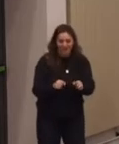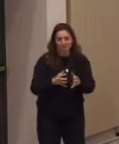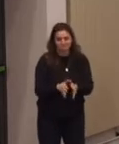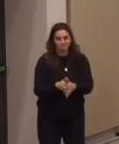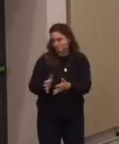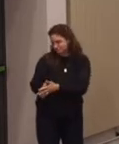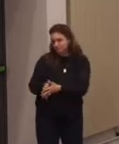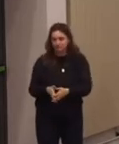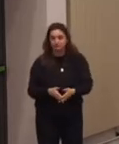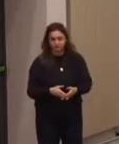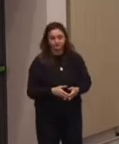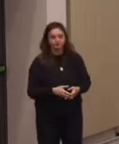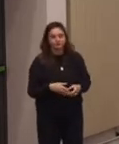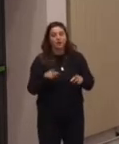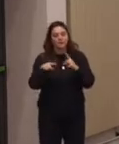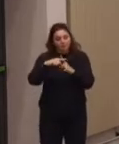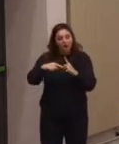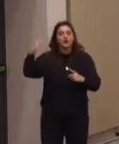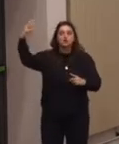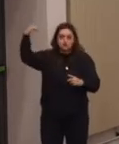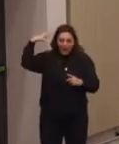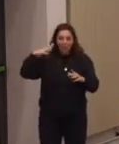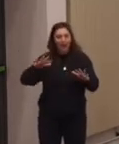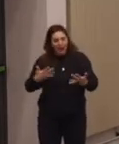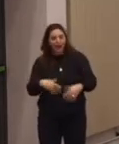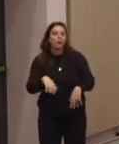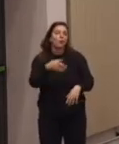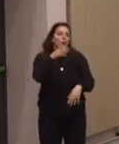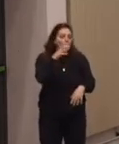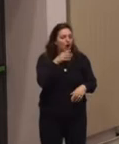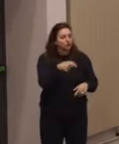something that I think is often forgotten in humanitarian emergencies. The need to be